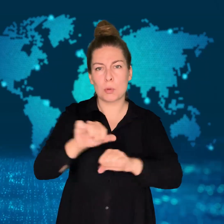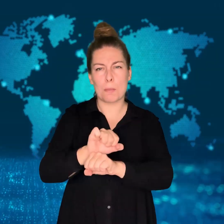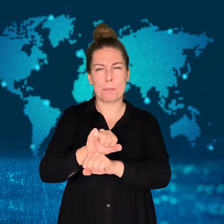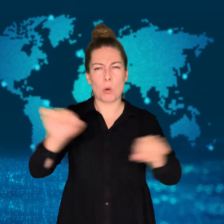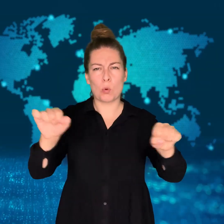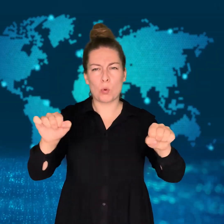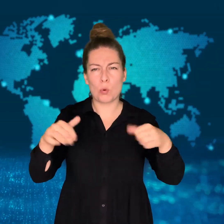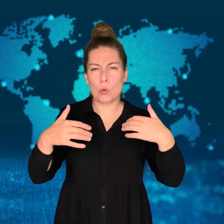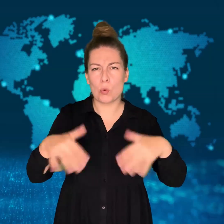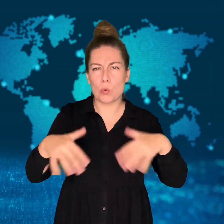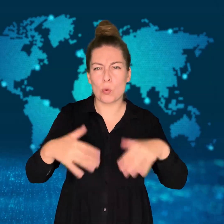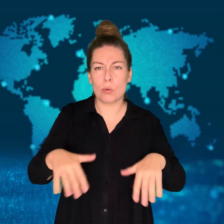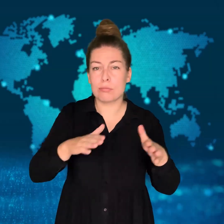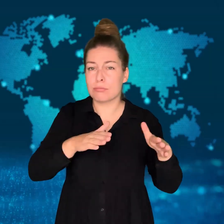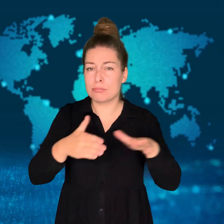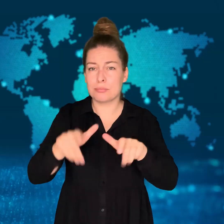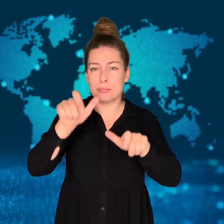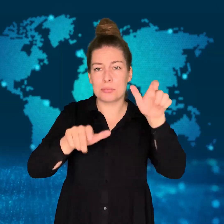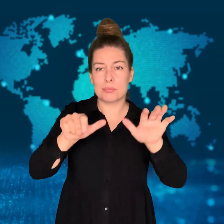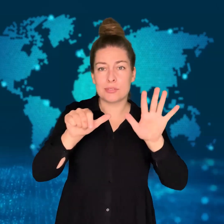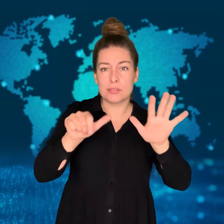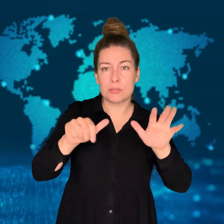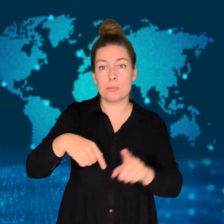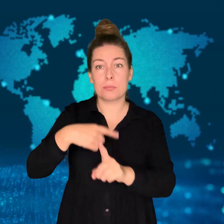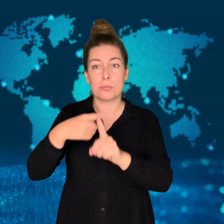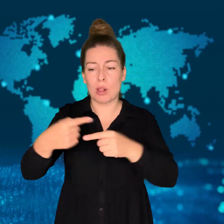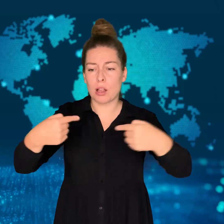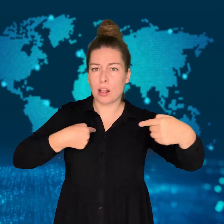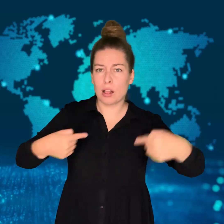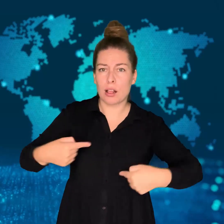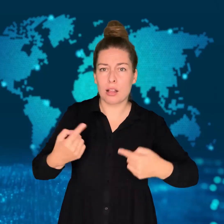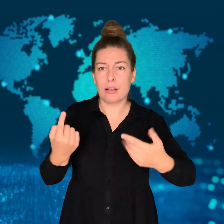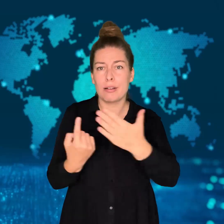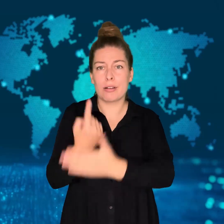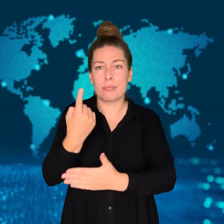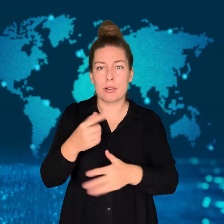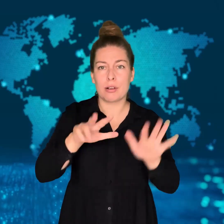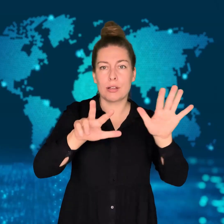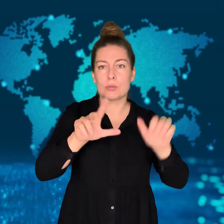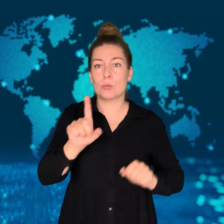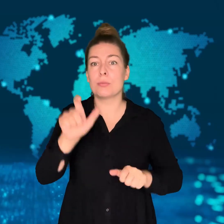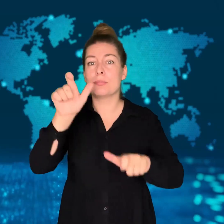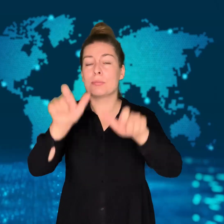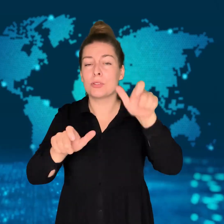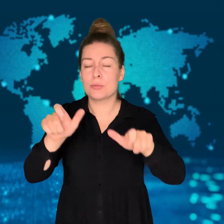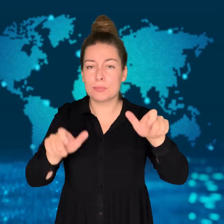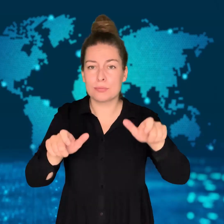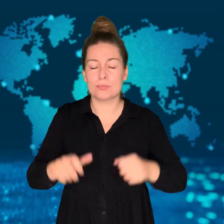In 2016, the country experienced an attempted military coup.